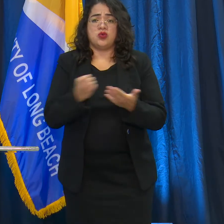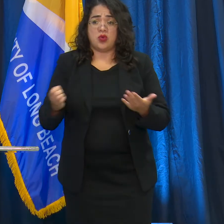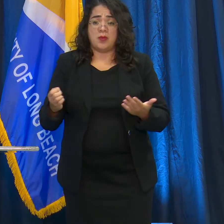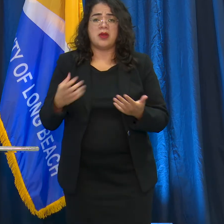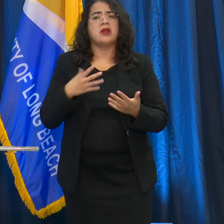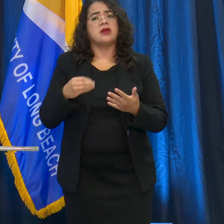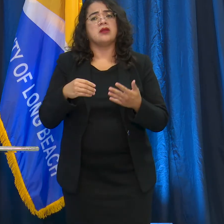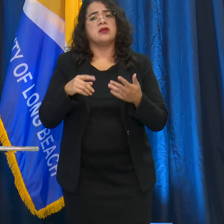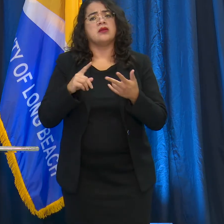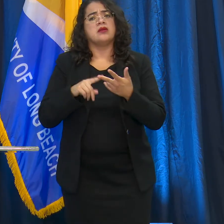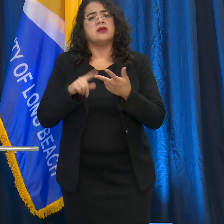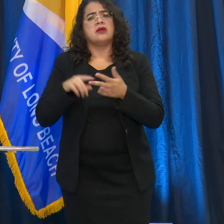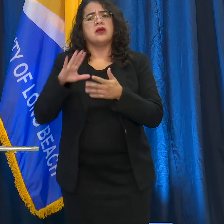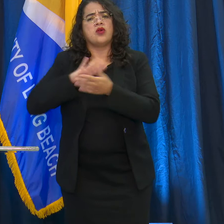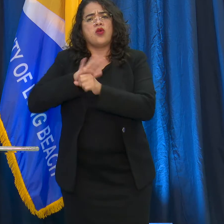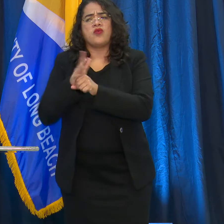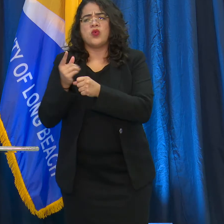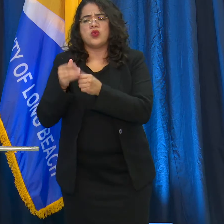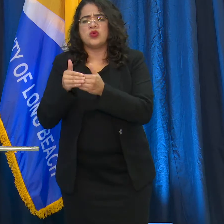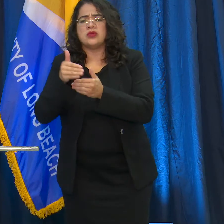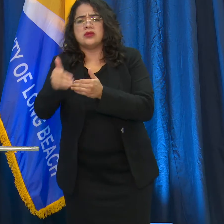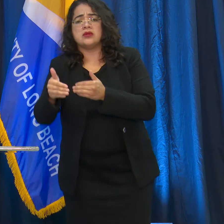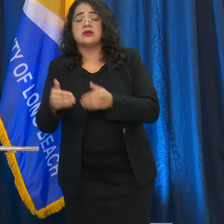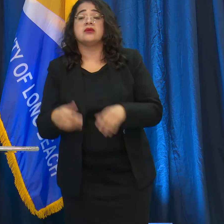Long-term care facilities have very tight